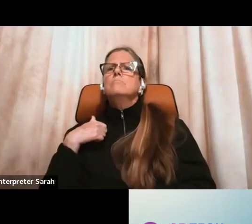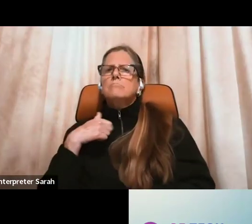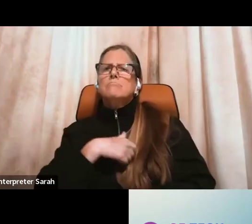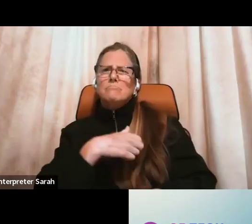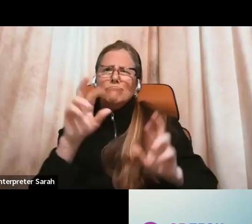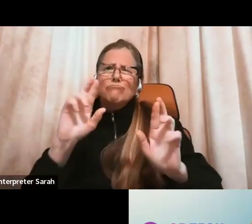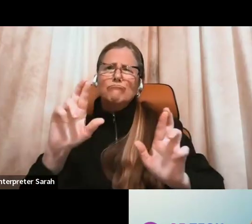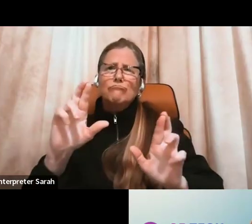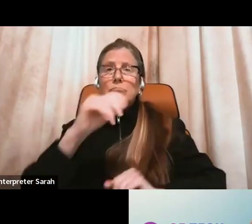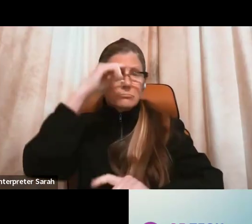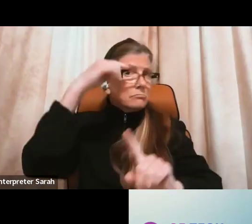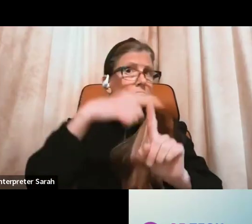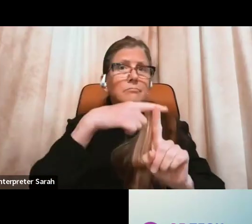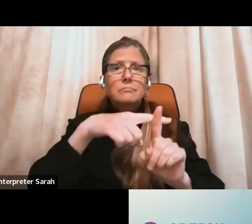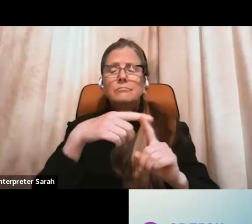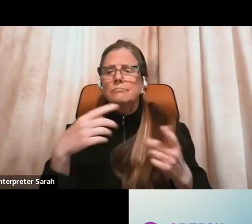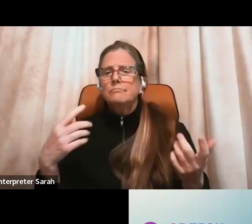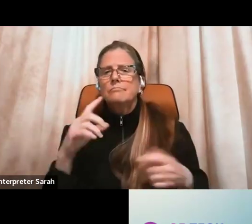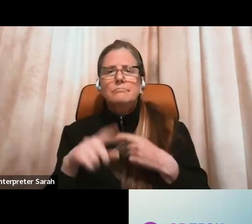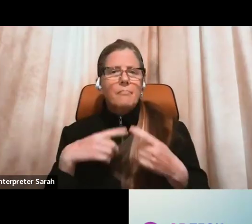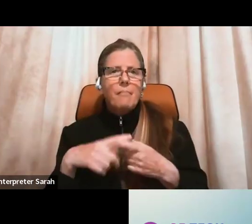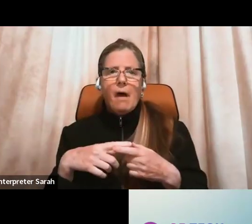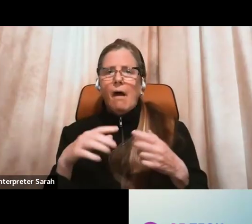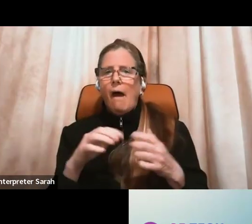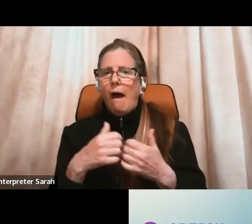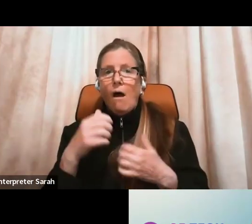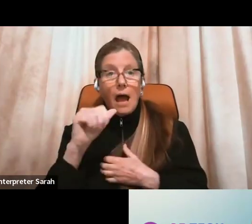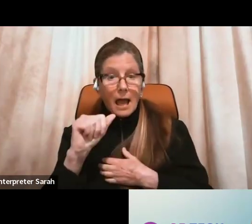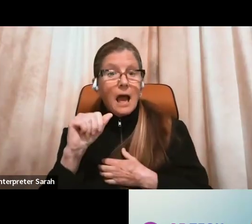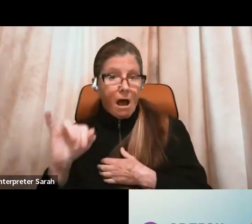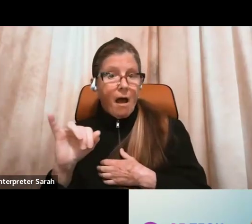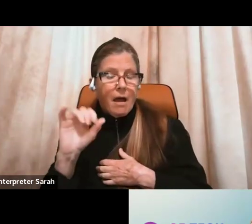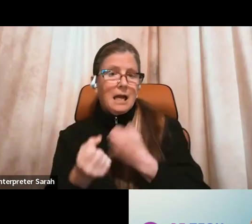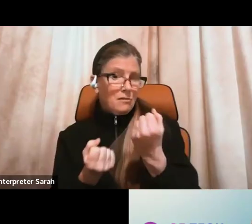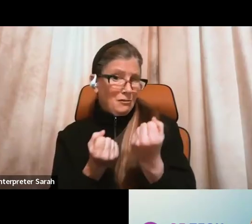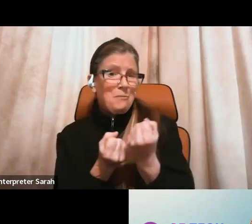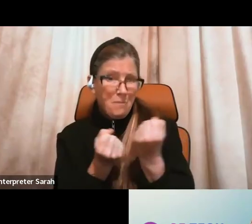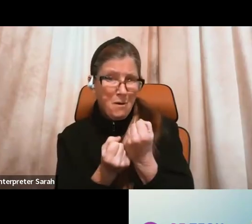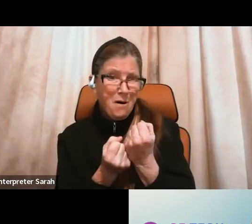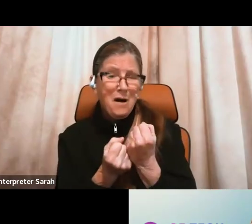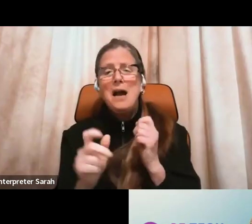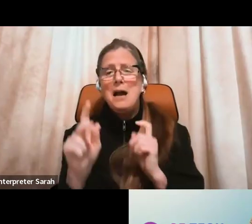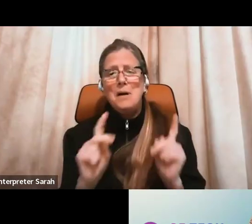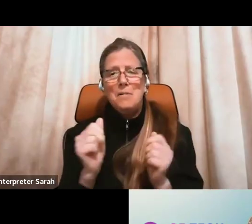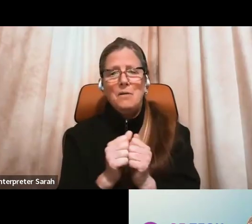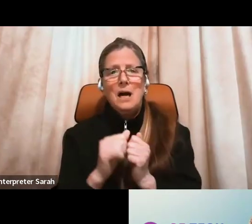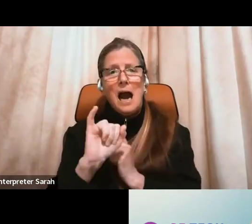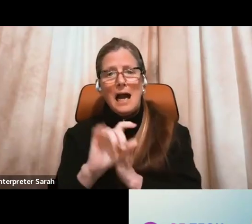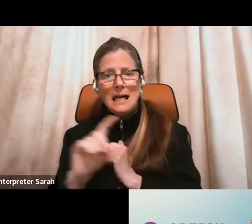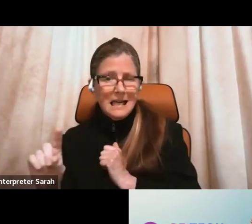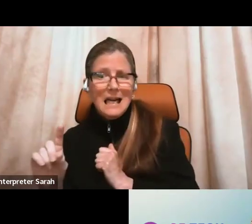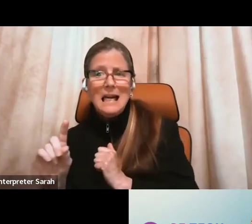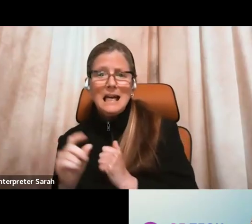optimistic about the ways that AI could support adults with IDD in living their lives, and we are